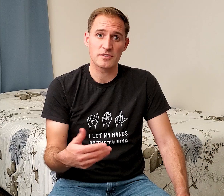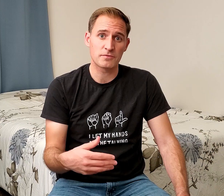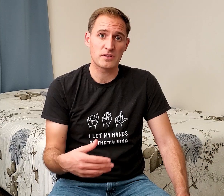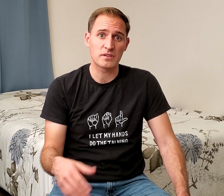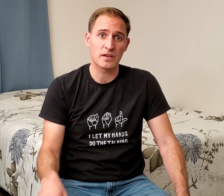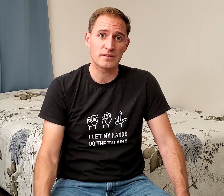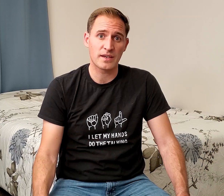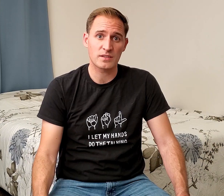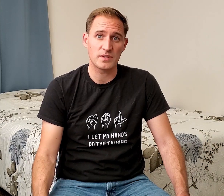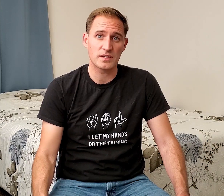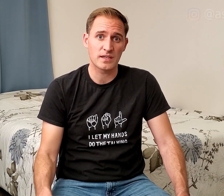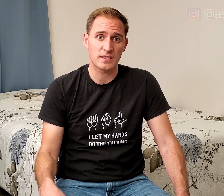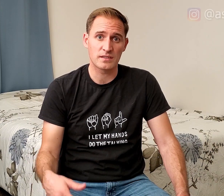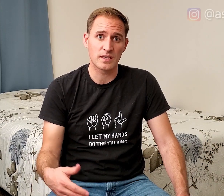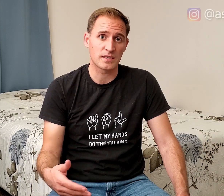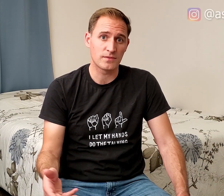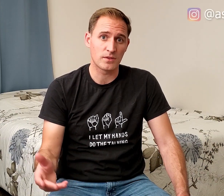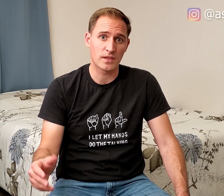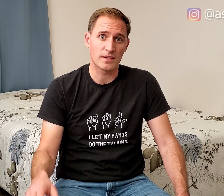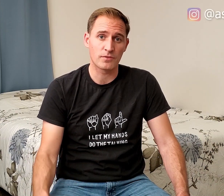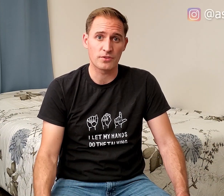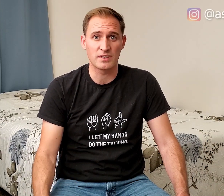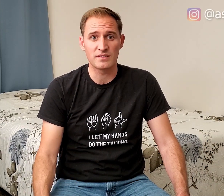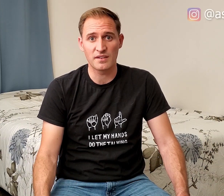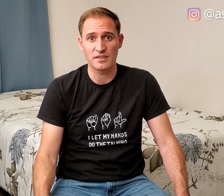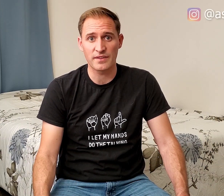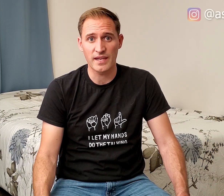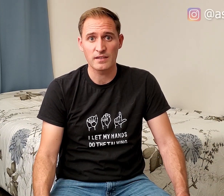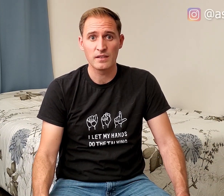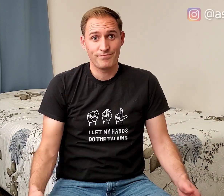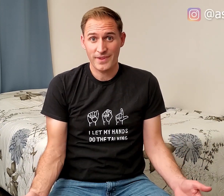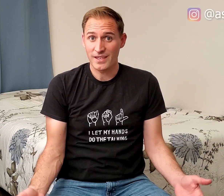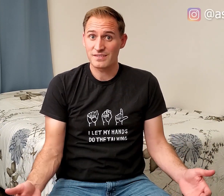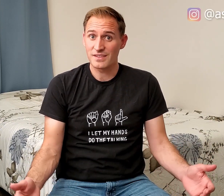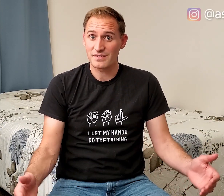free to contact me and I can give you further details on that and since I'm